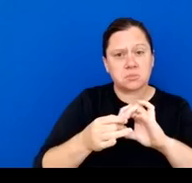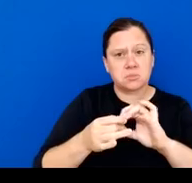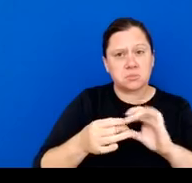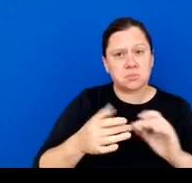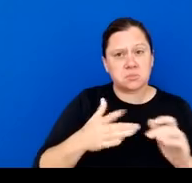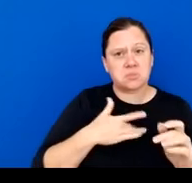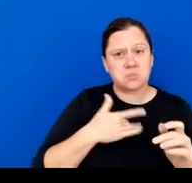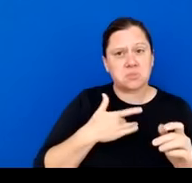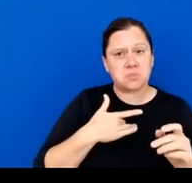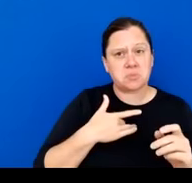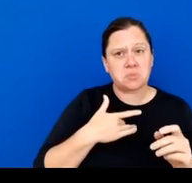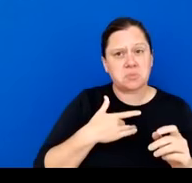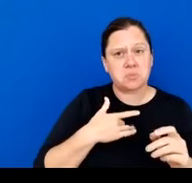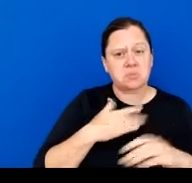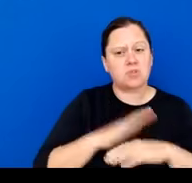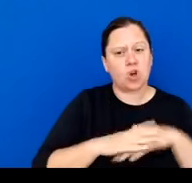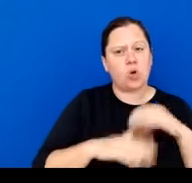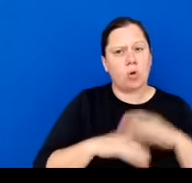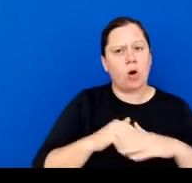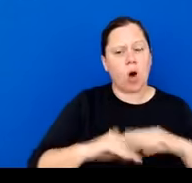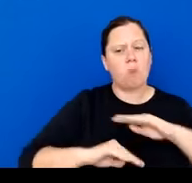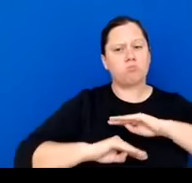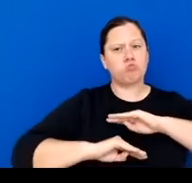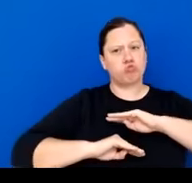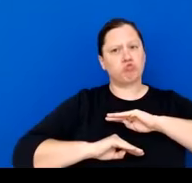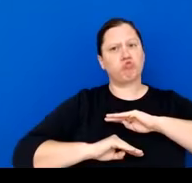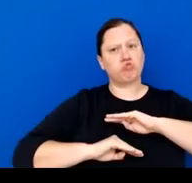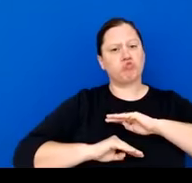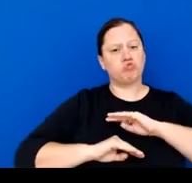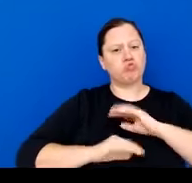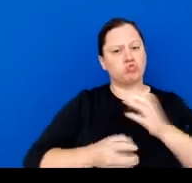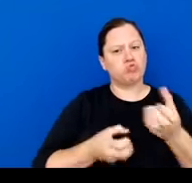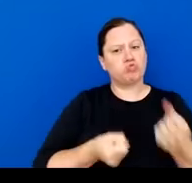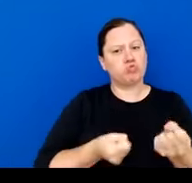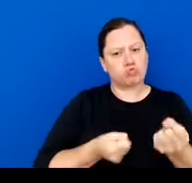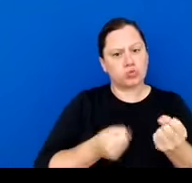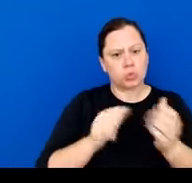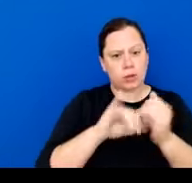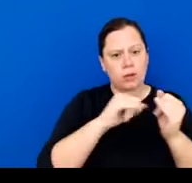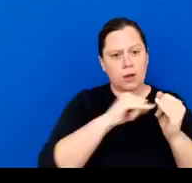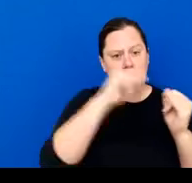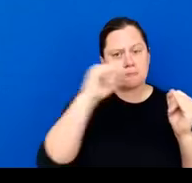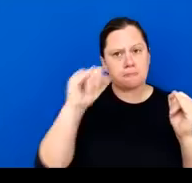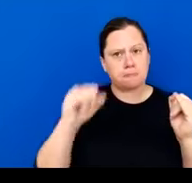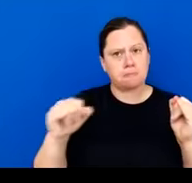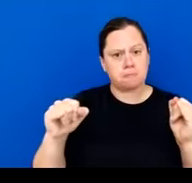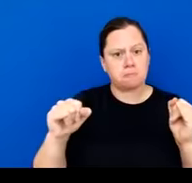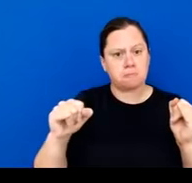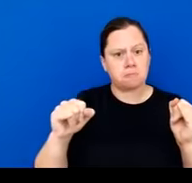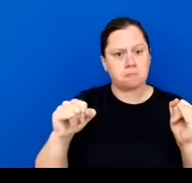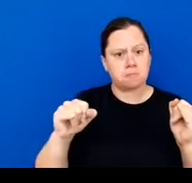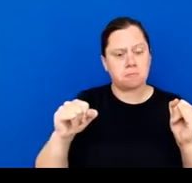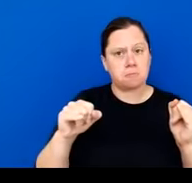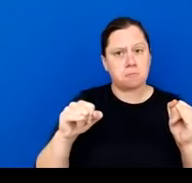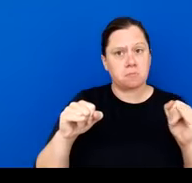we're feeling really comfortable right now to be able to start showing a lot more containment as we come across this